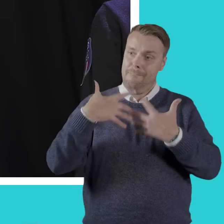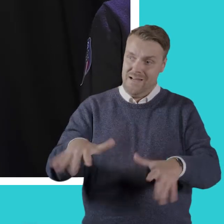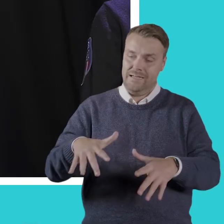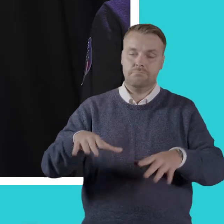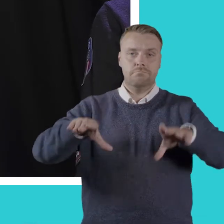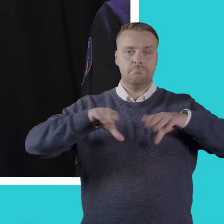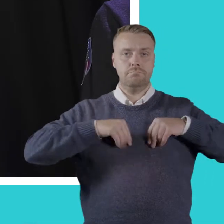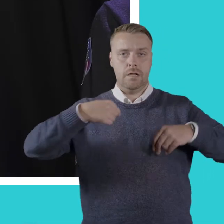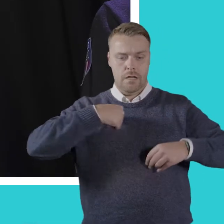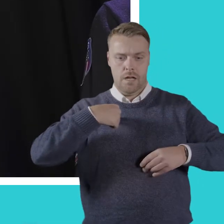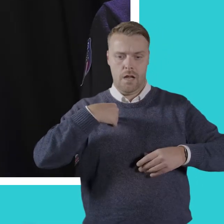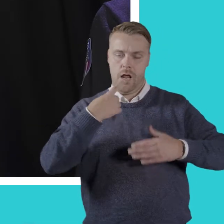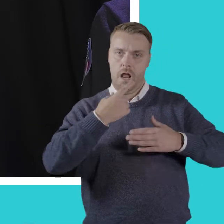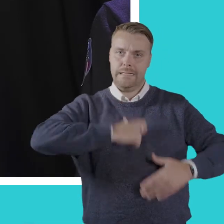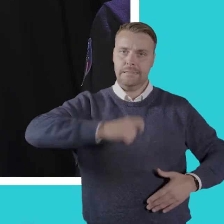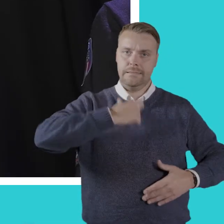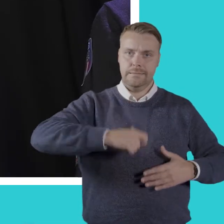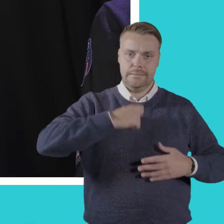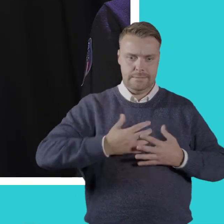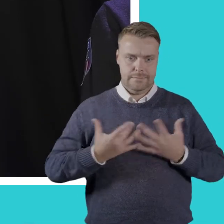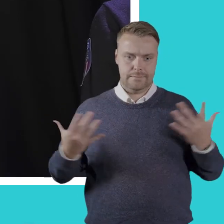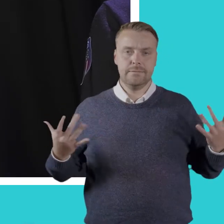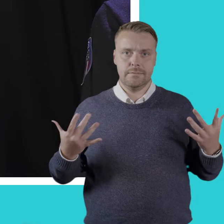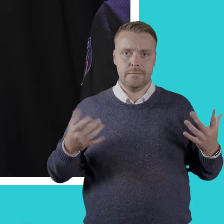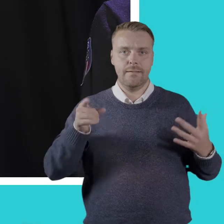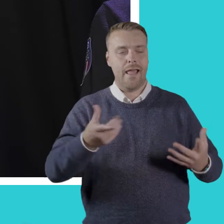are when they see it come out. Especially as it comes out in my work. I think it's funny because